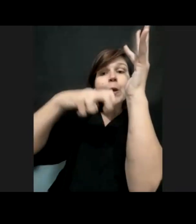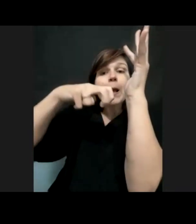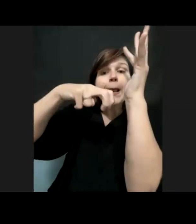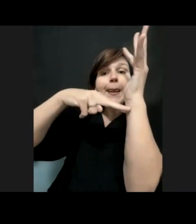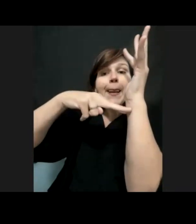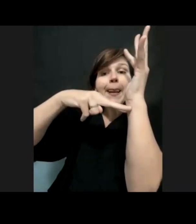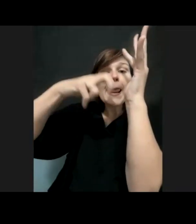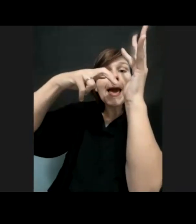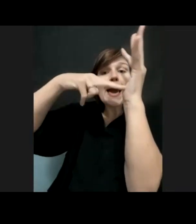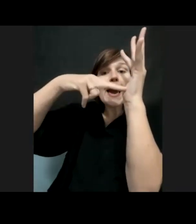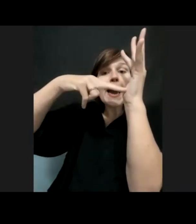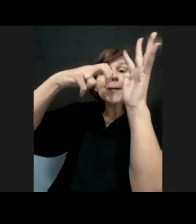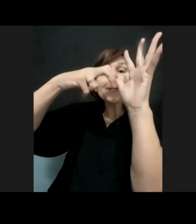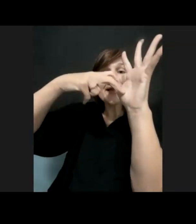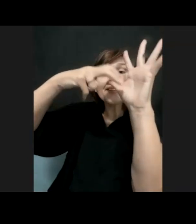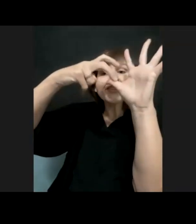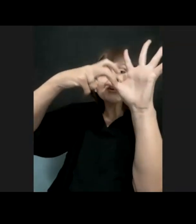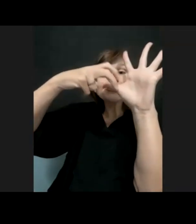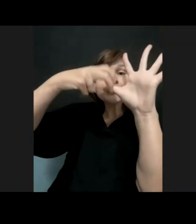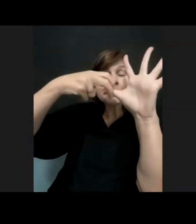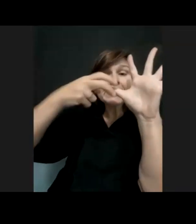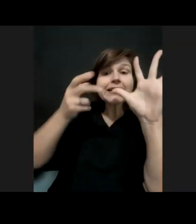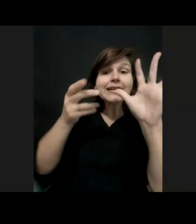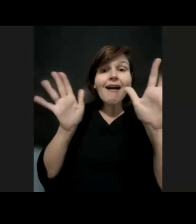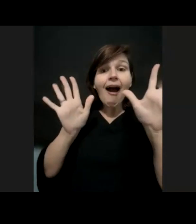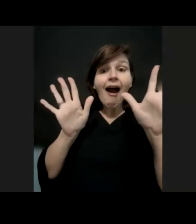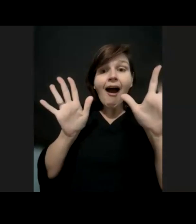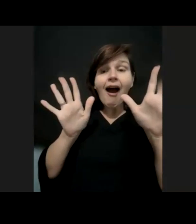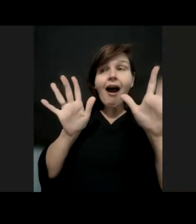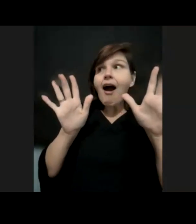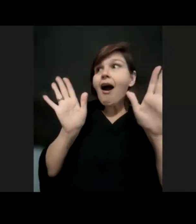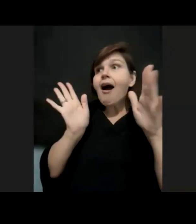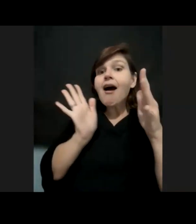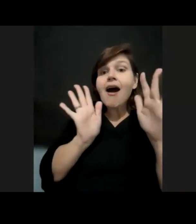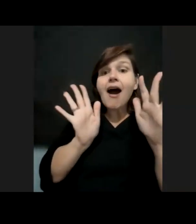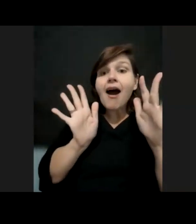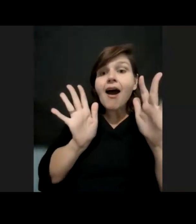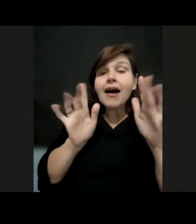Suddenly, it started to get really windy.